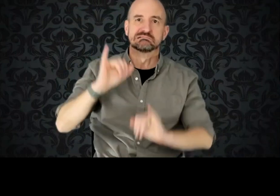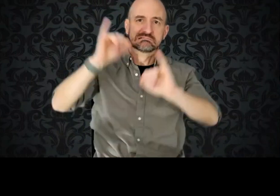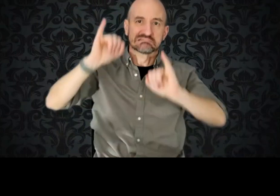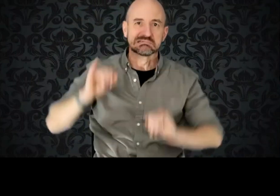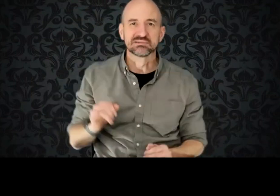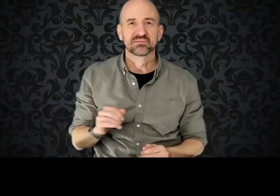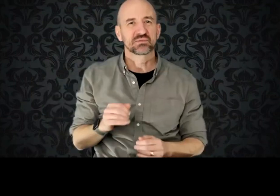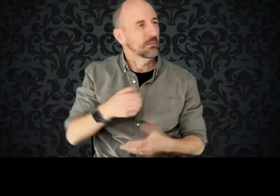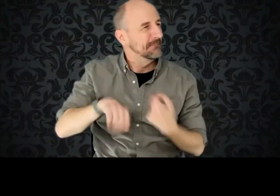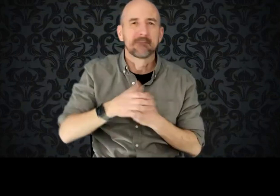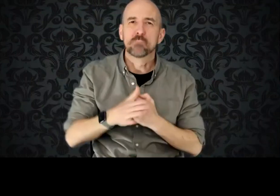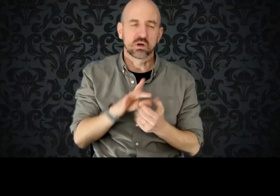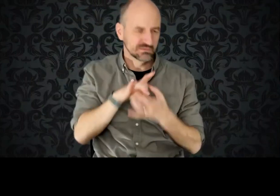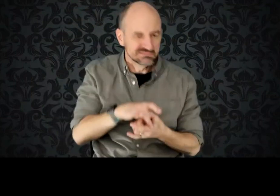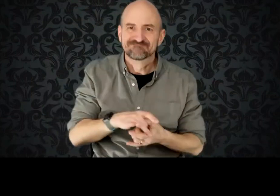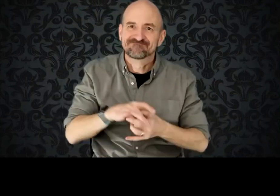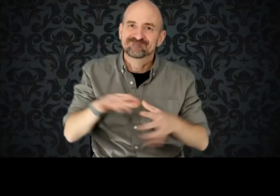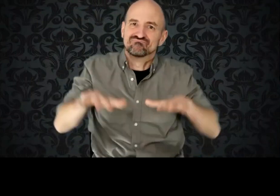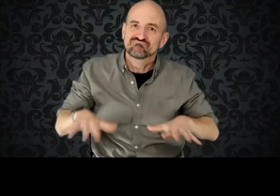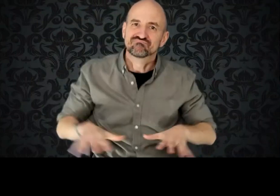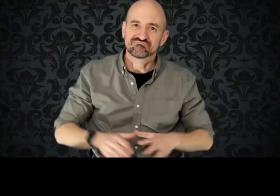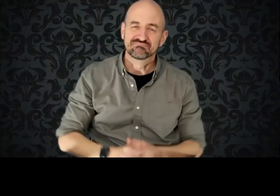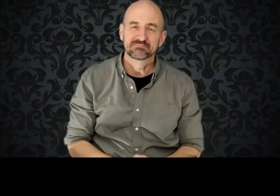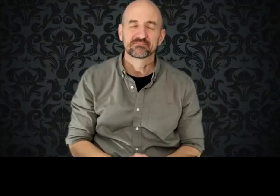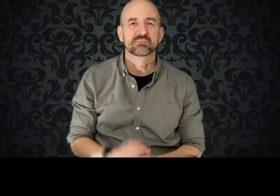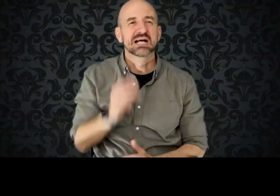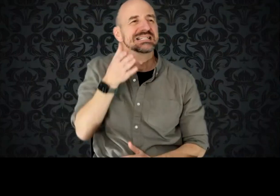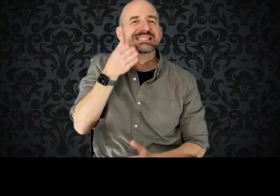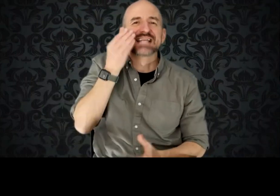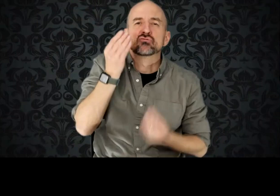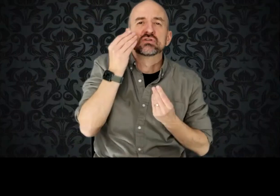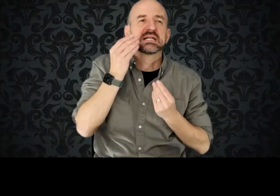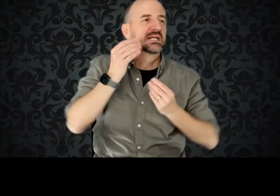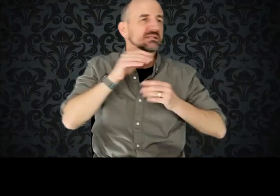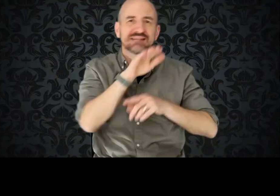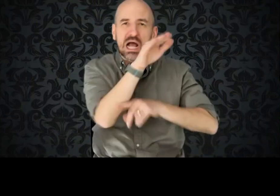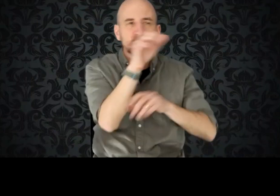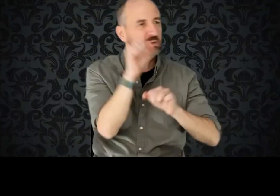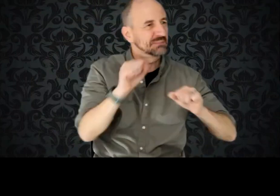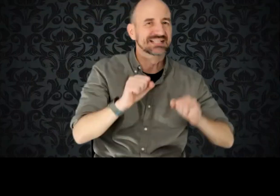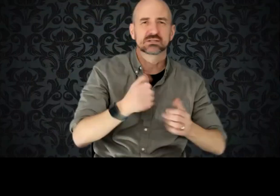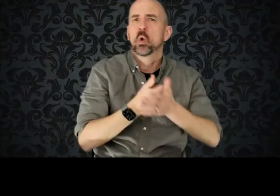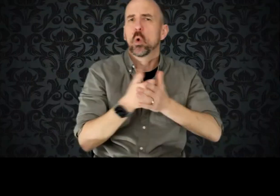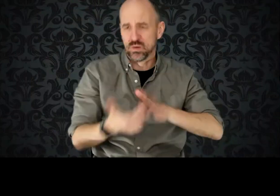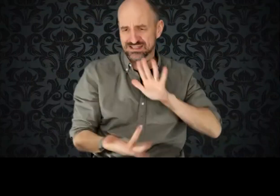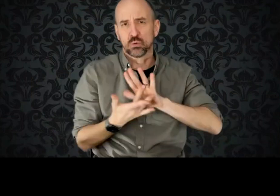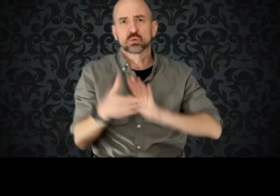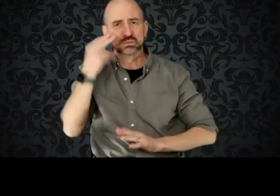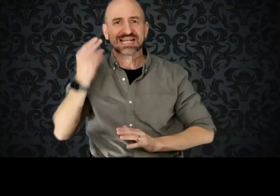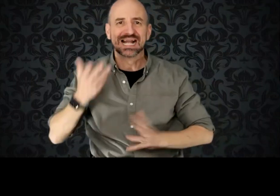change, we have more of a desire to help protect our local green areas.